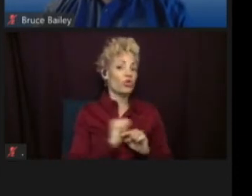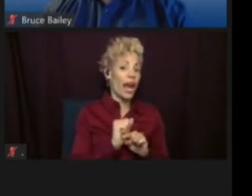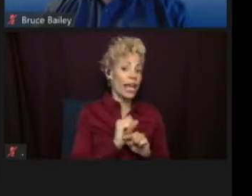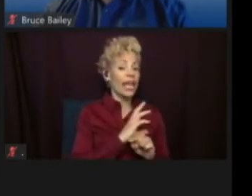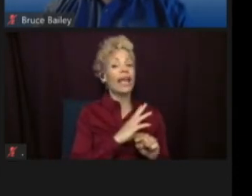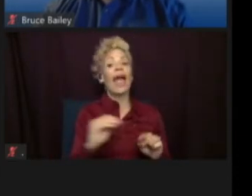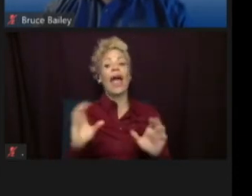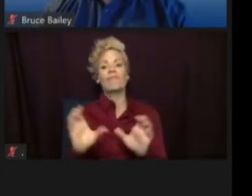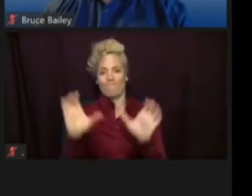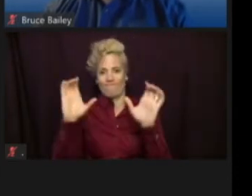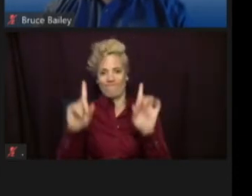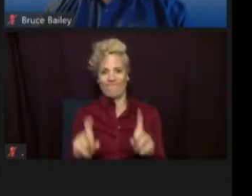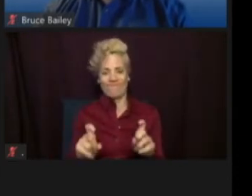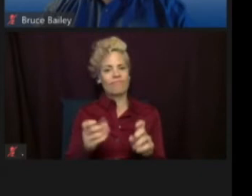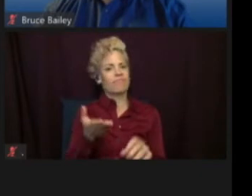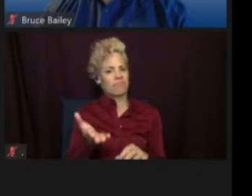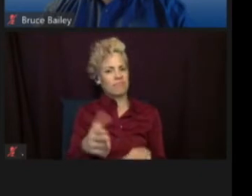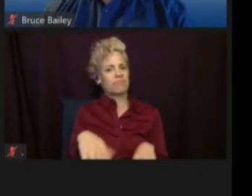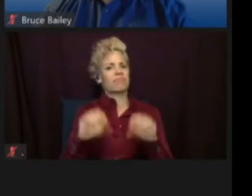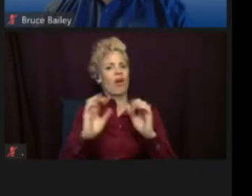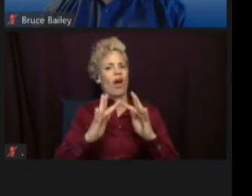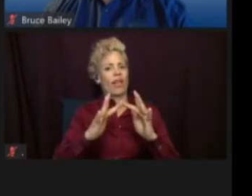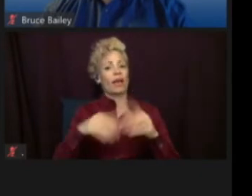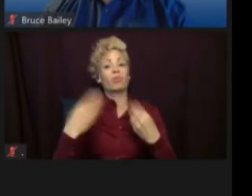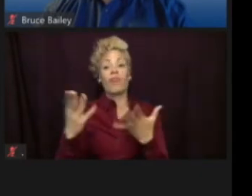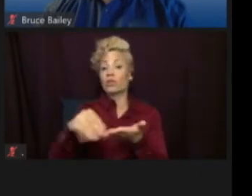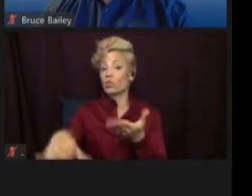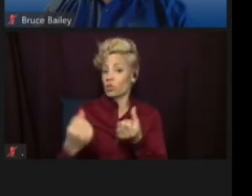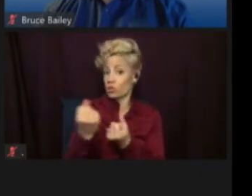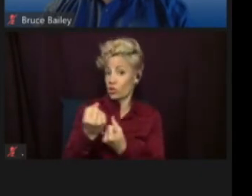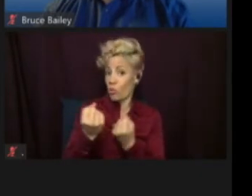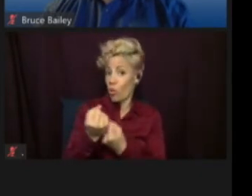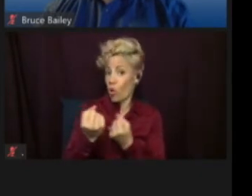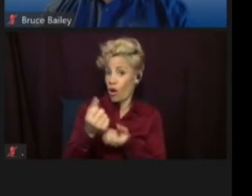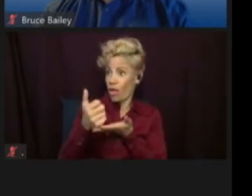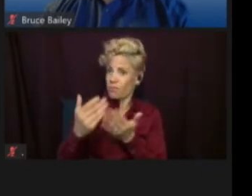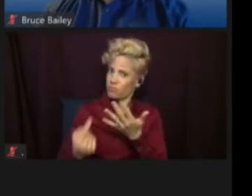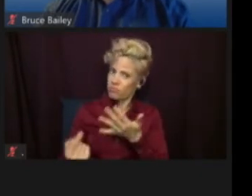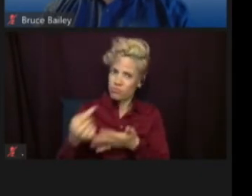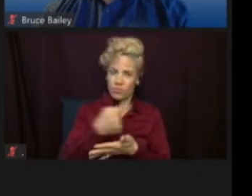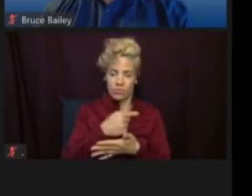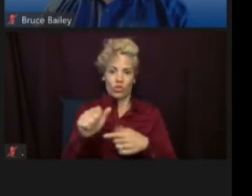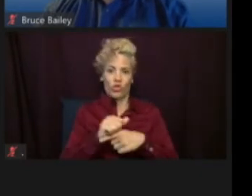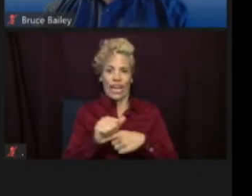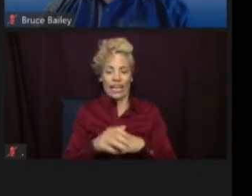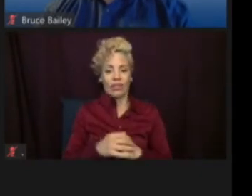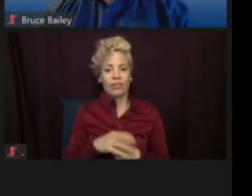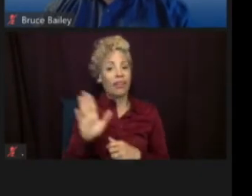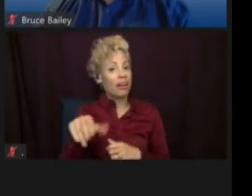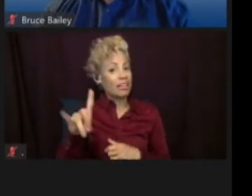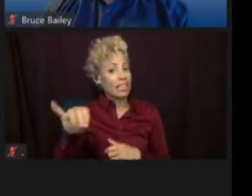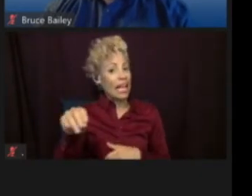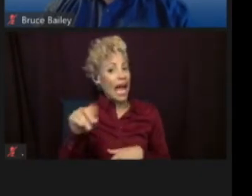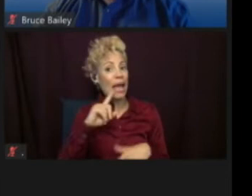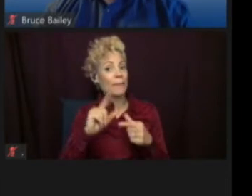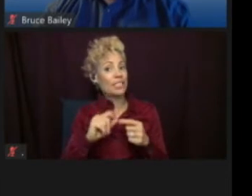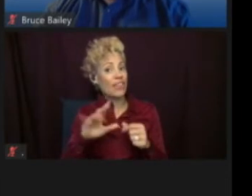and provide students support as they take the training. Did I mention the training and exam are free?